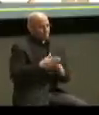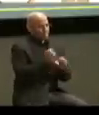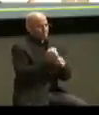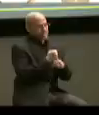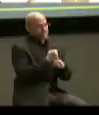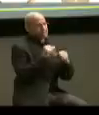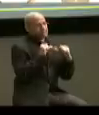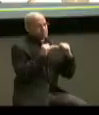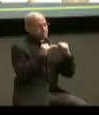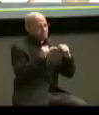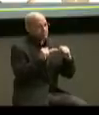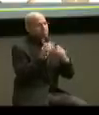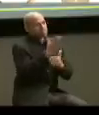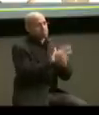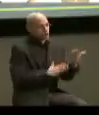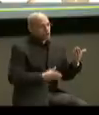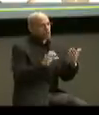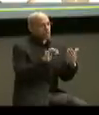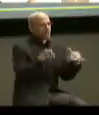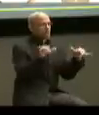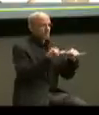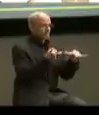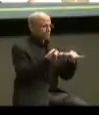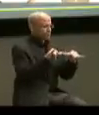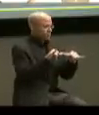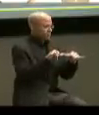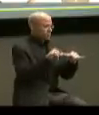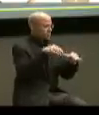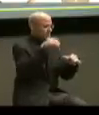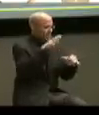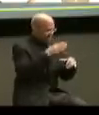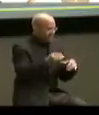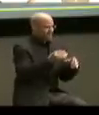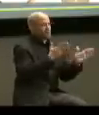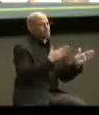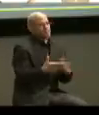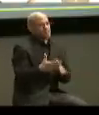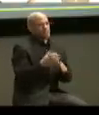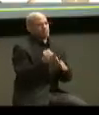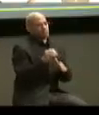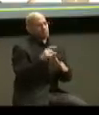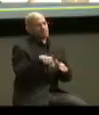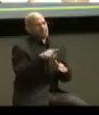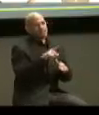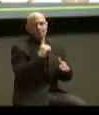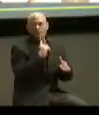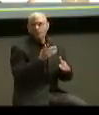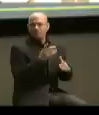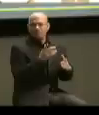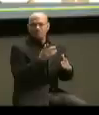AND MAKING SUSTAINABILITY PART OF THOSE PERFORMANCE METRICS AND THOSE PLANS.